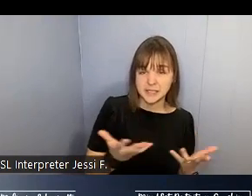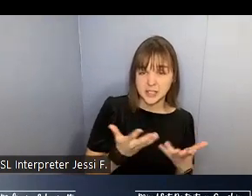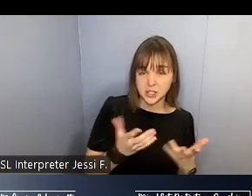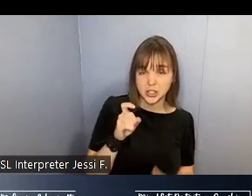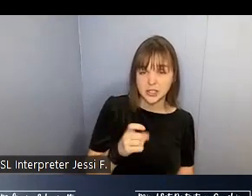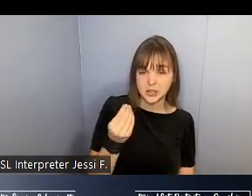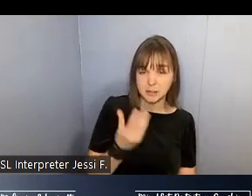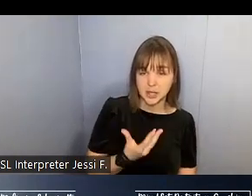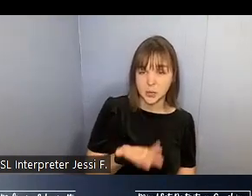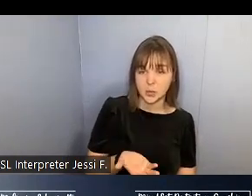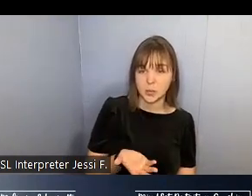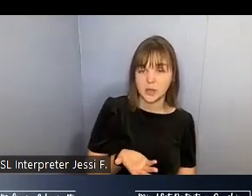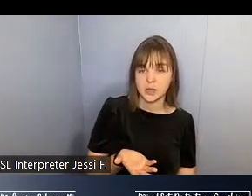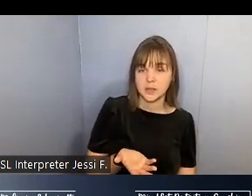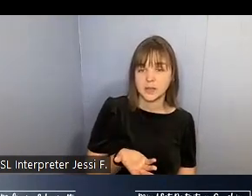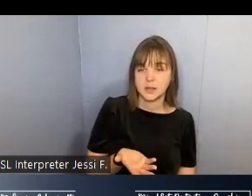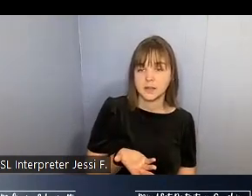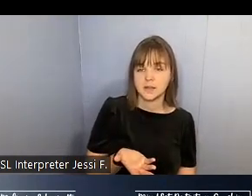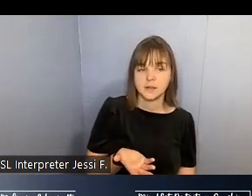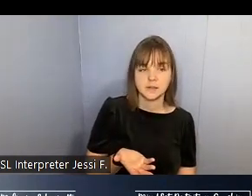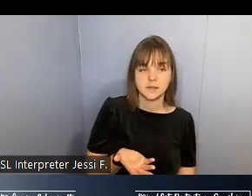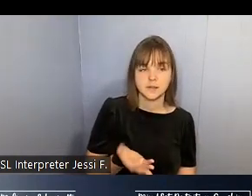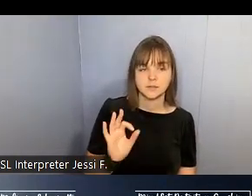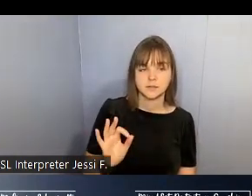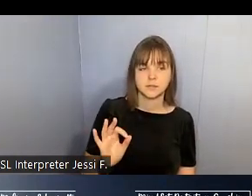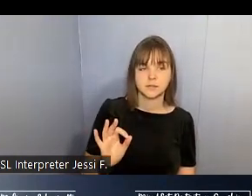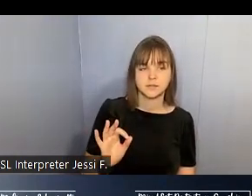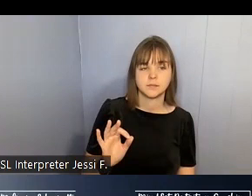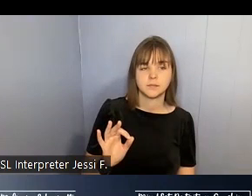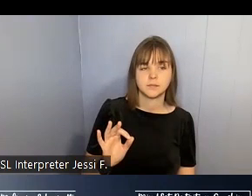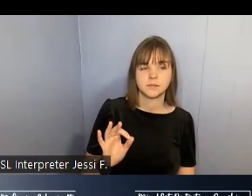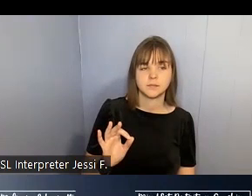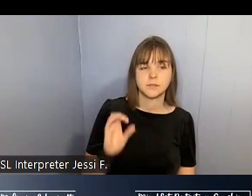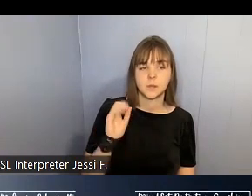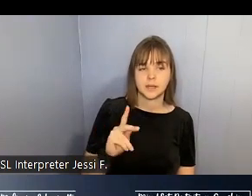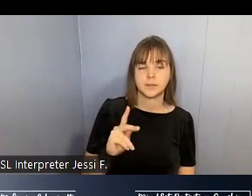to unmute as we're going through questions, happy to just have it be more conversational and informal. Absolutely.